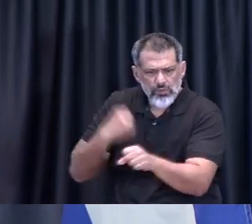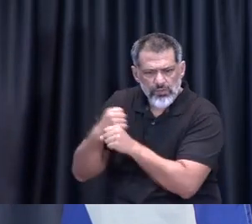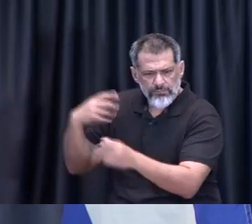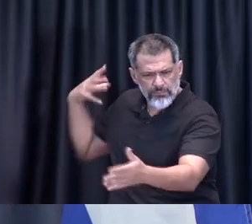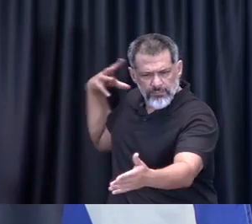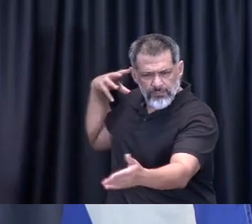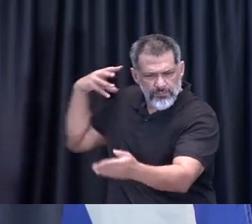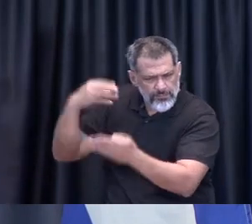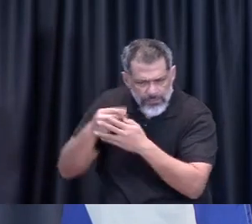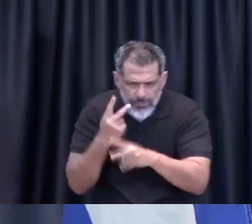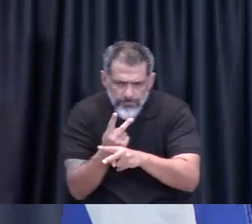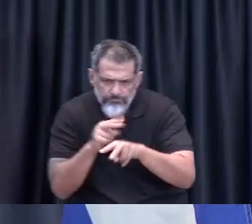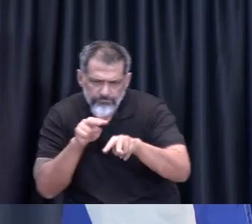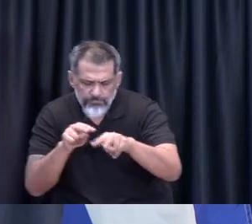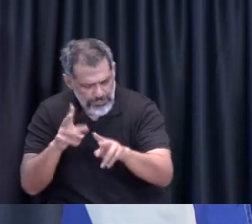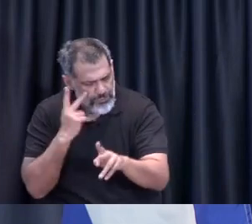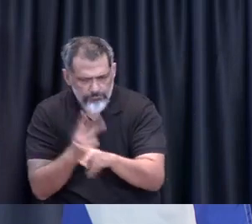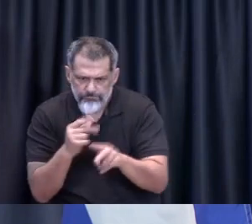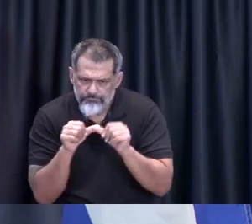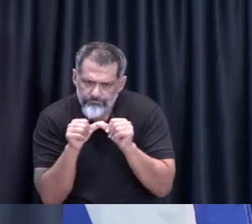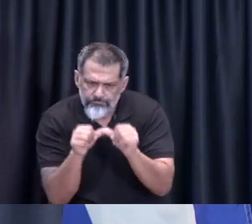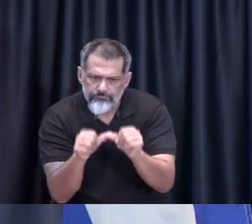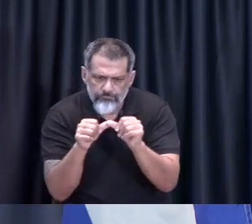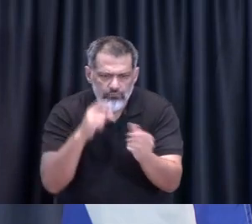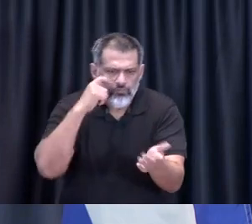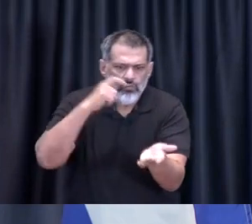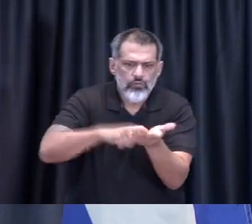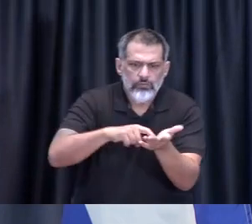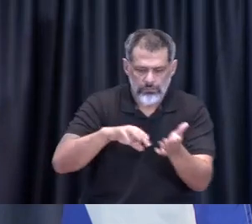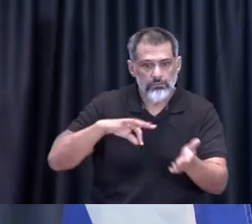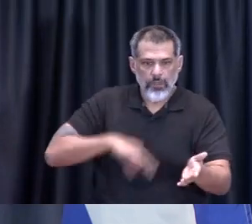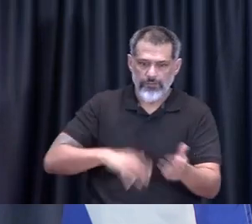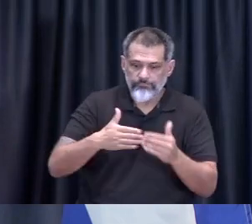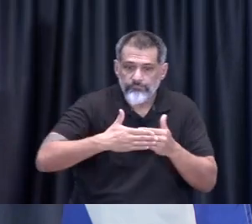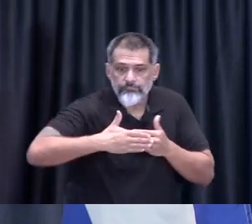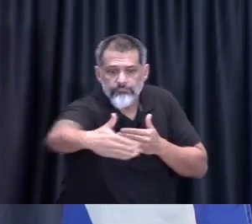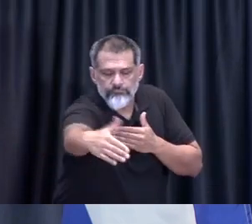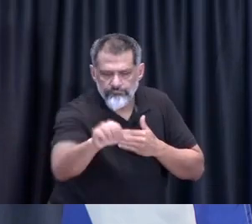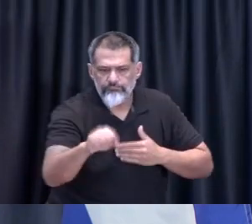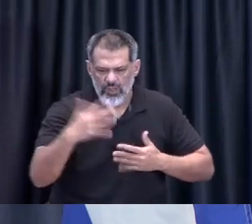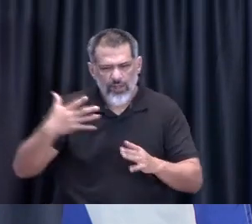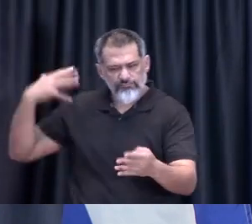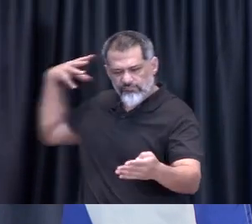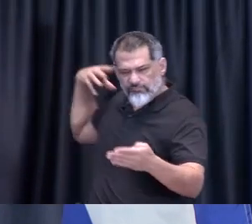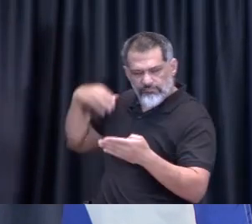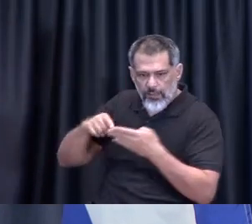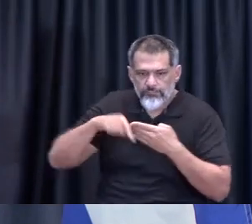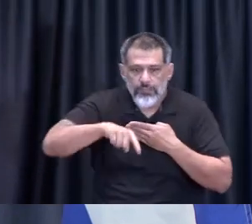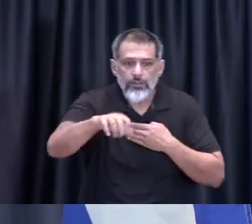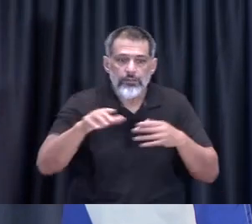that, we've seen the benefit it's had thus far. And the more we're able to do those things, the more benefit we'll continue